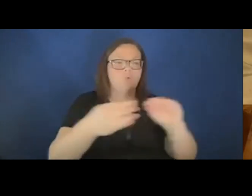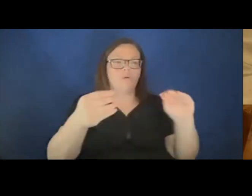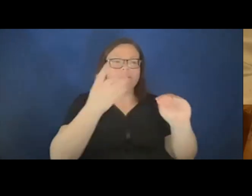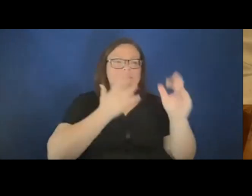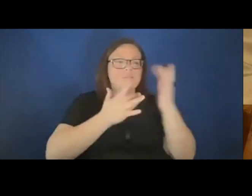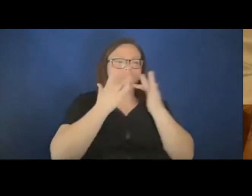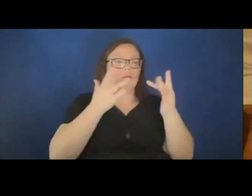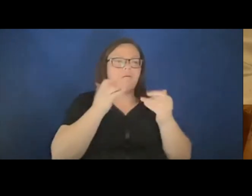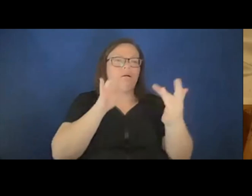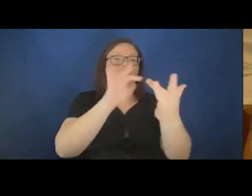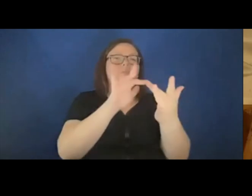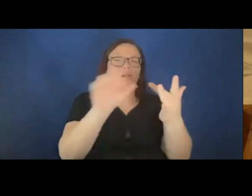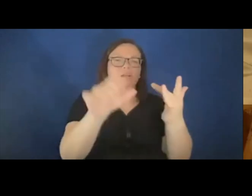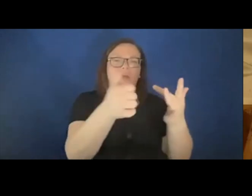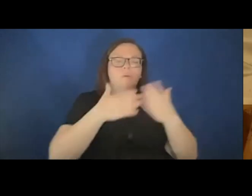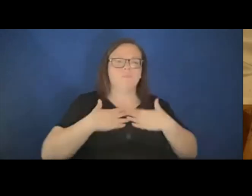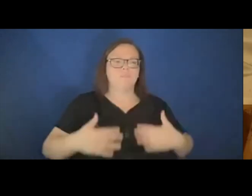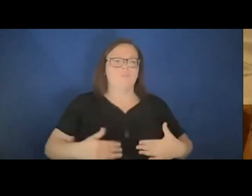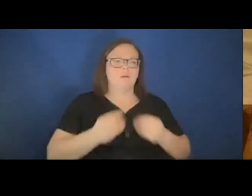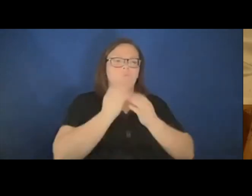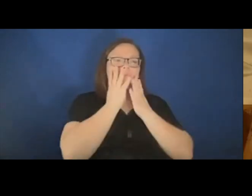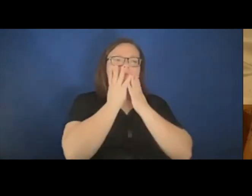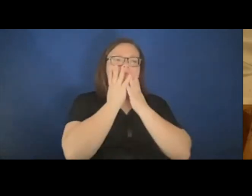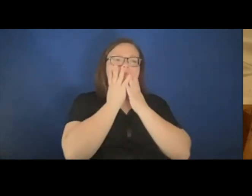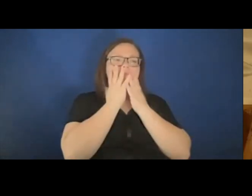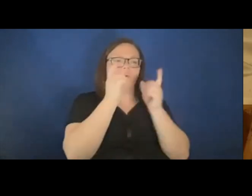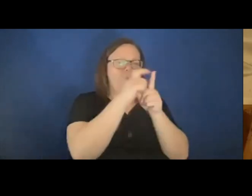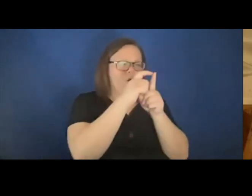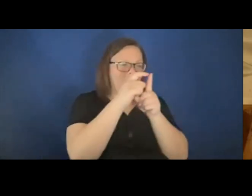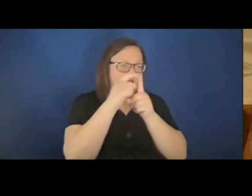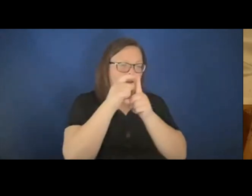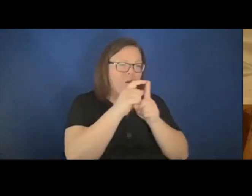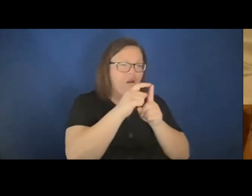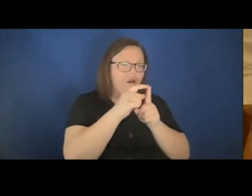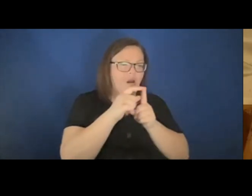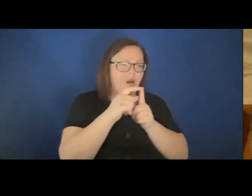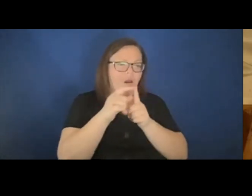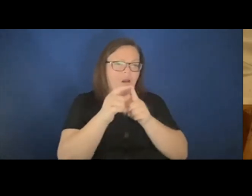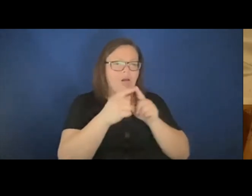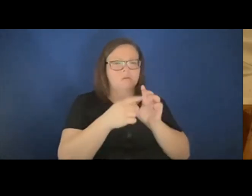for another body’s warmth — its words buoying us through a world. We carry